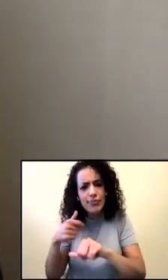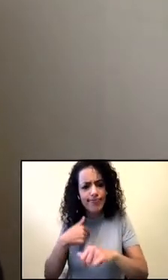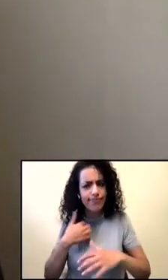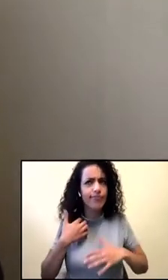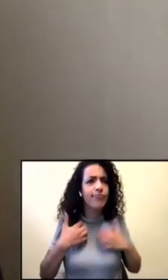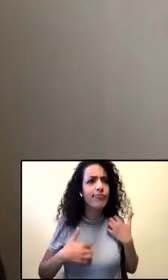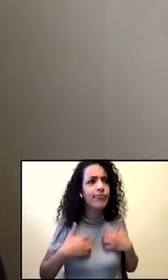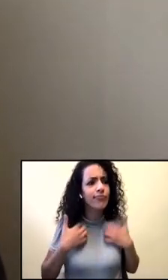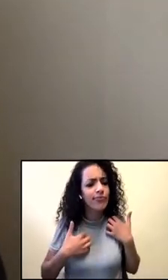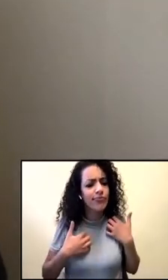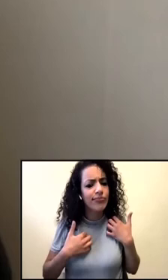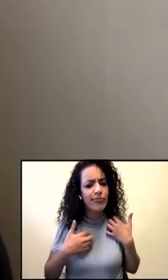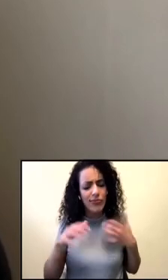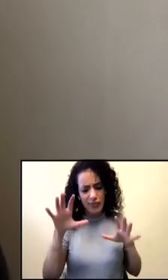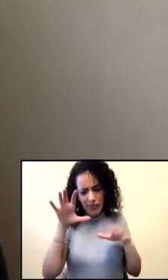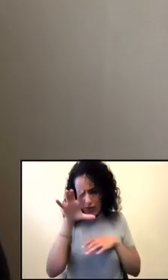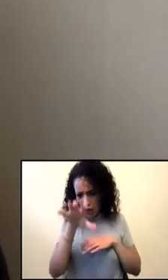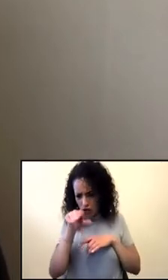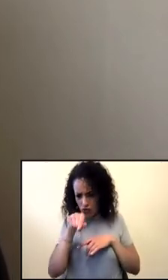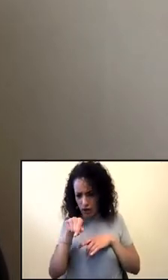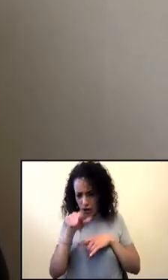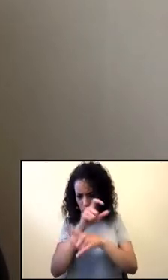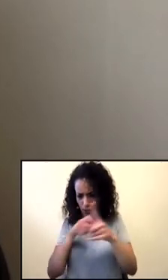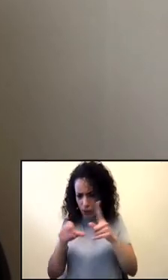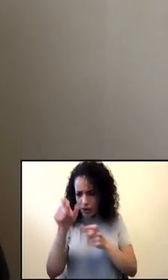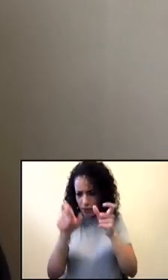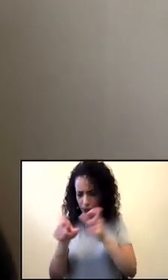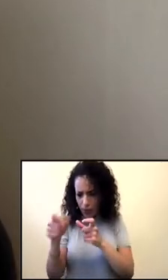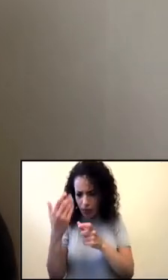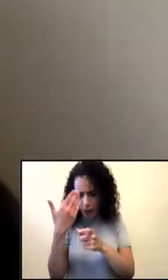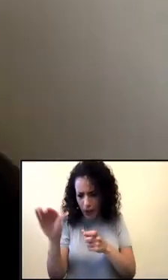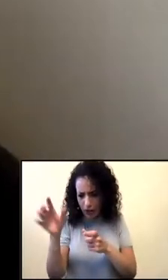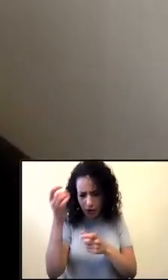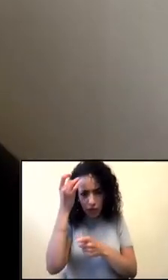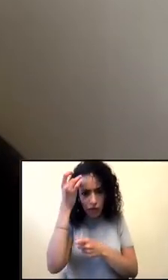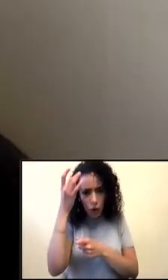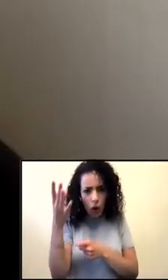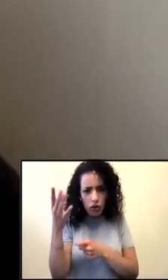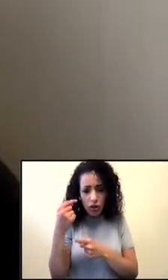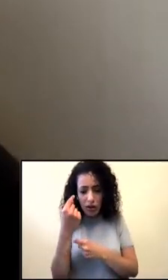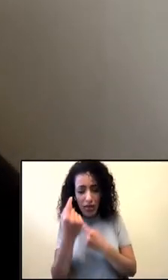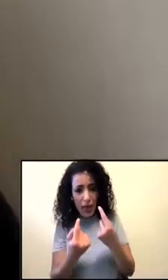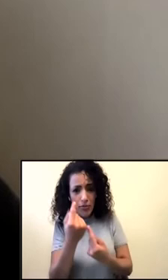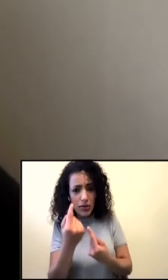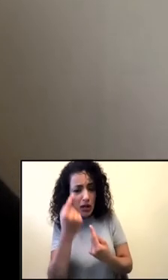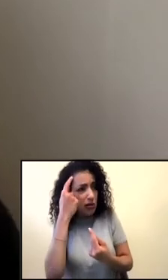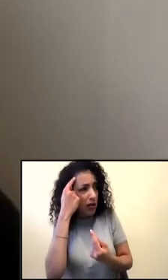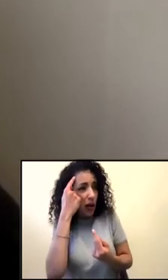of people that had been forgotten. And that didn't think themselves as worthy of being remembered, so